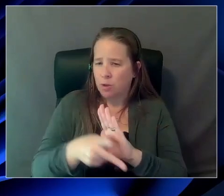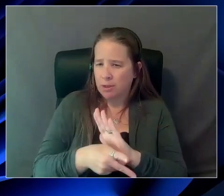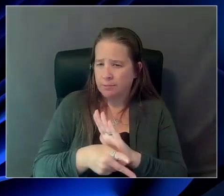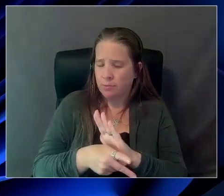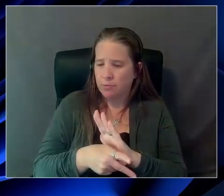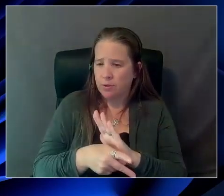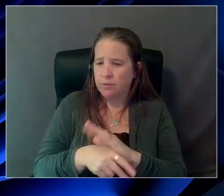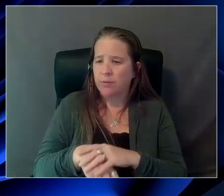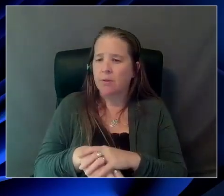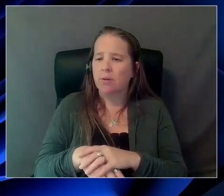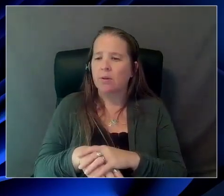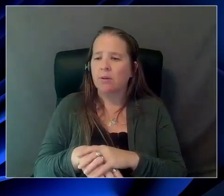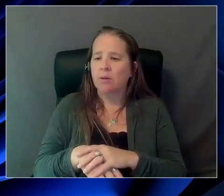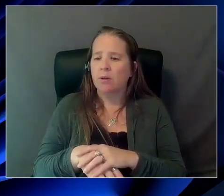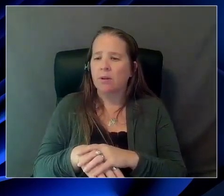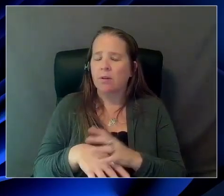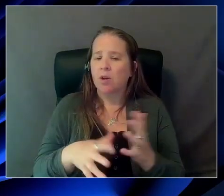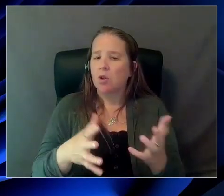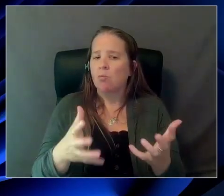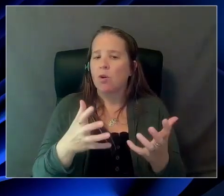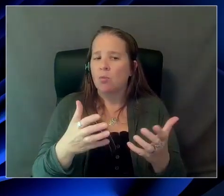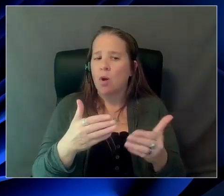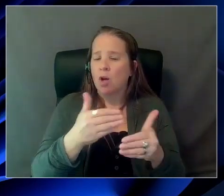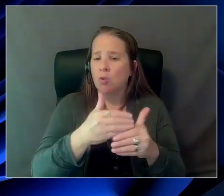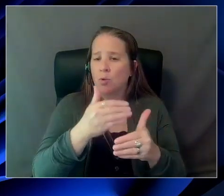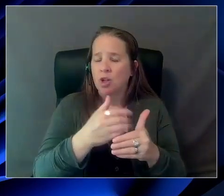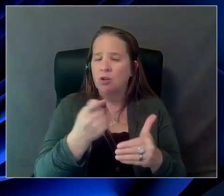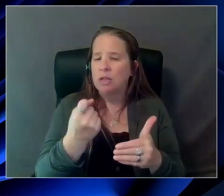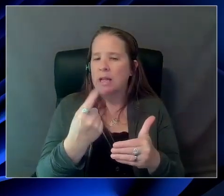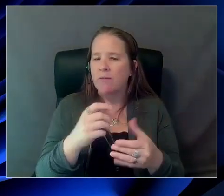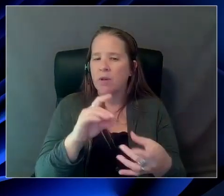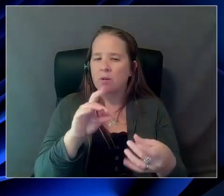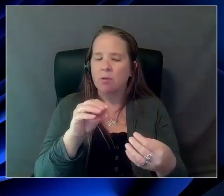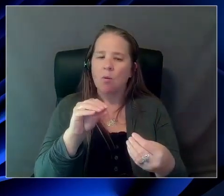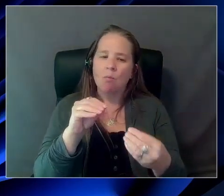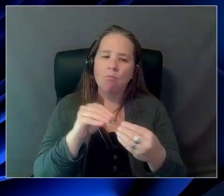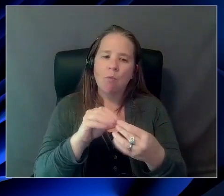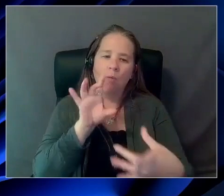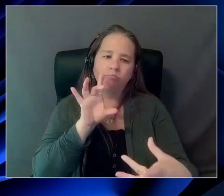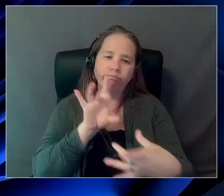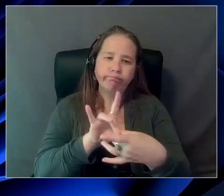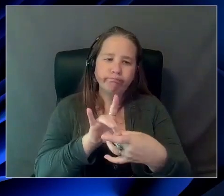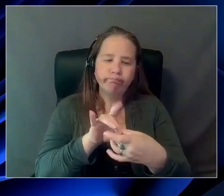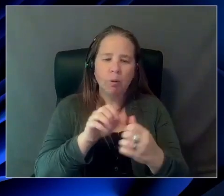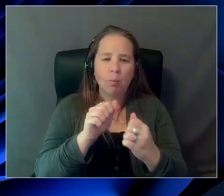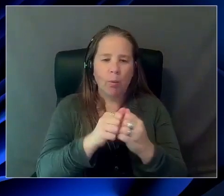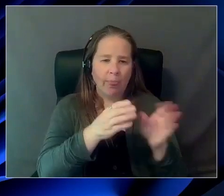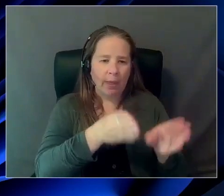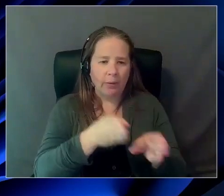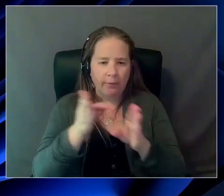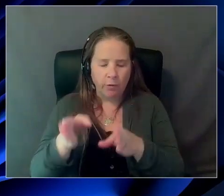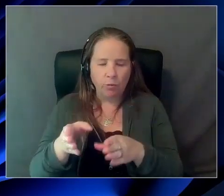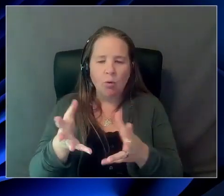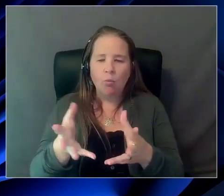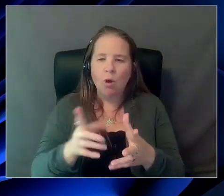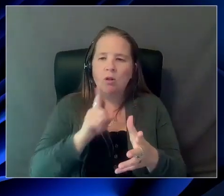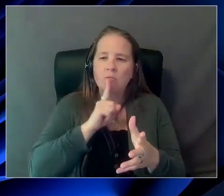We want to make Windows 11 personal to you, and we want to ensure that